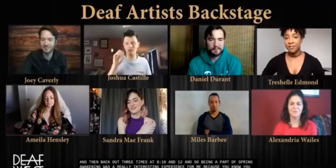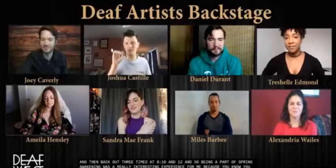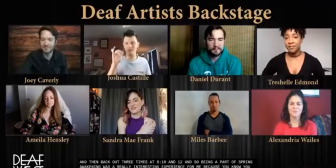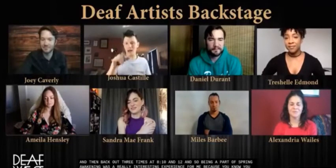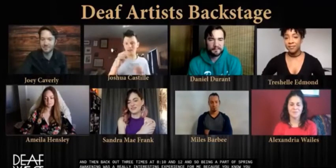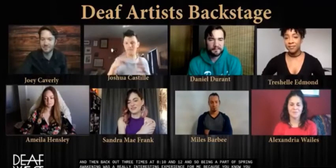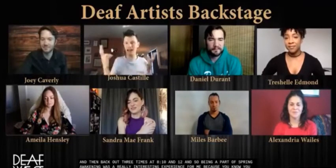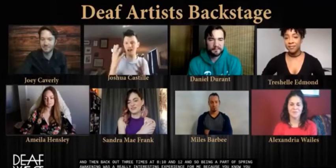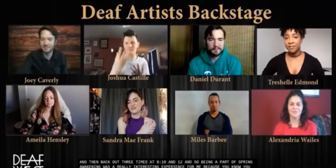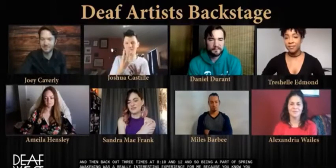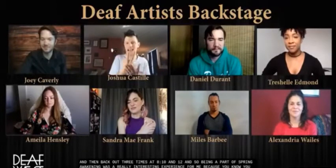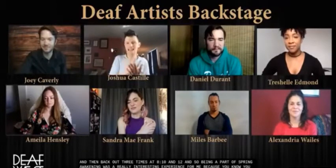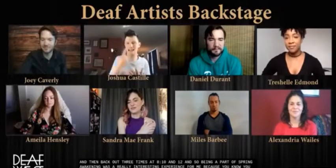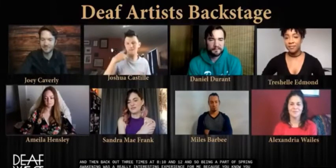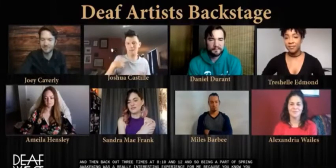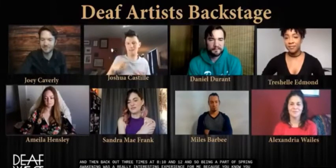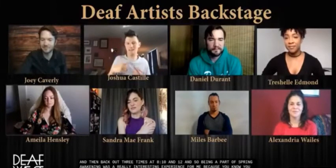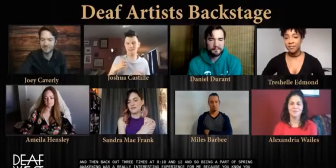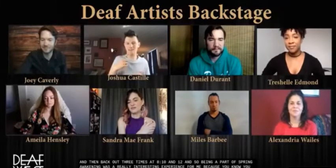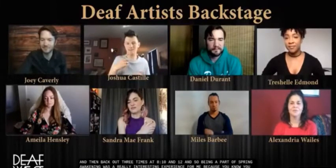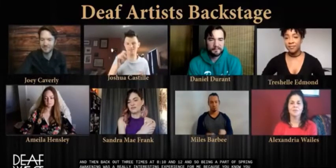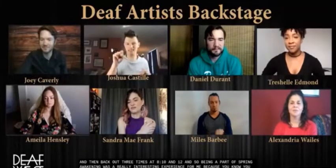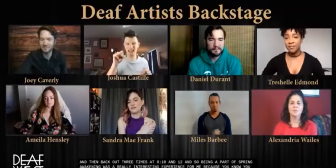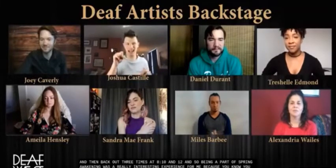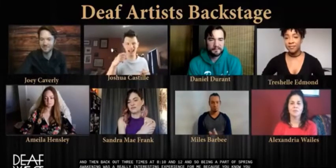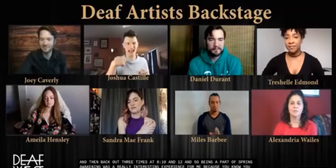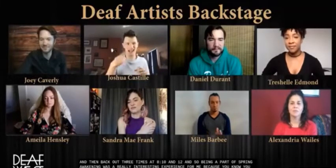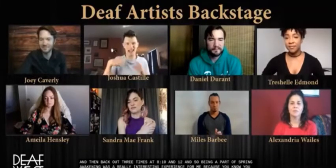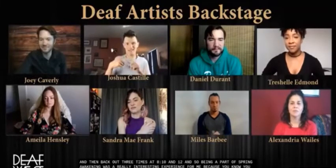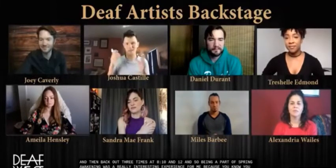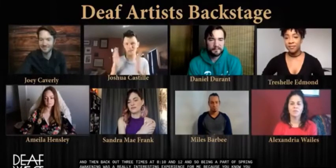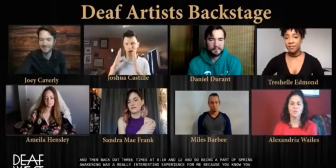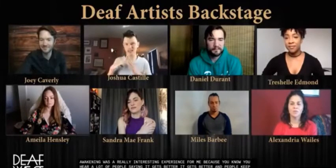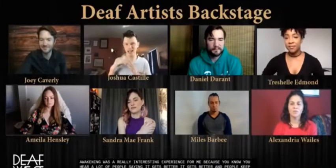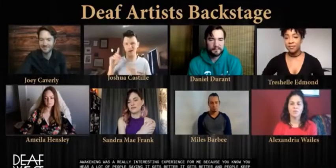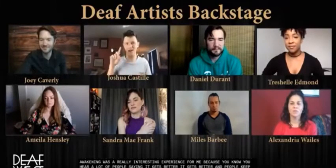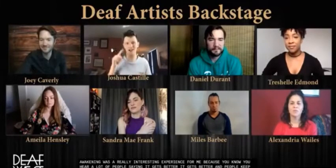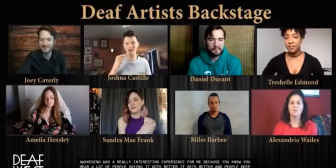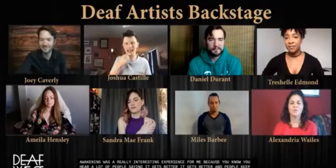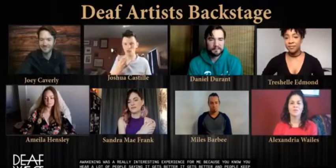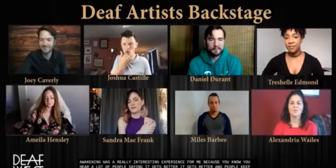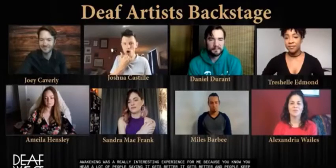And I got the-- Had the opportunity to meet other gay people, and it was a really validating moment for me.